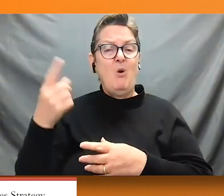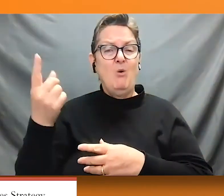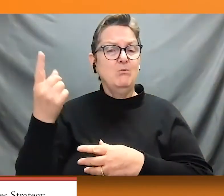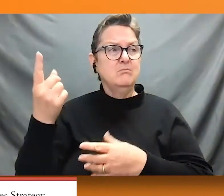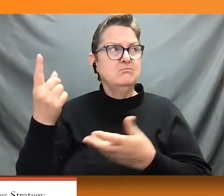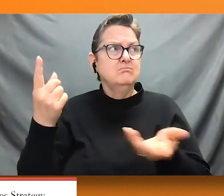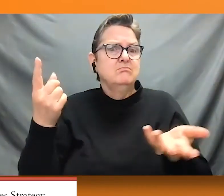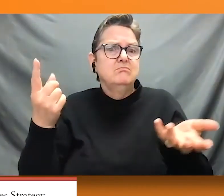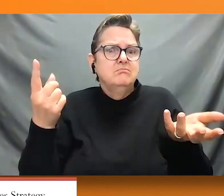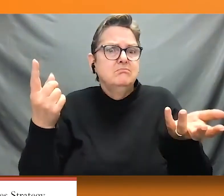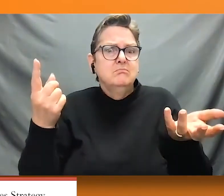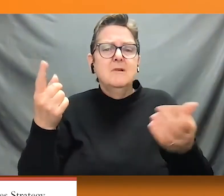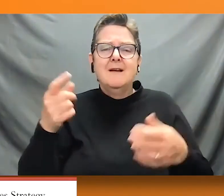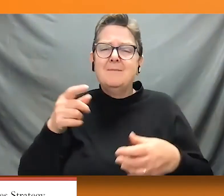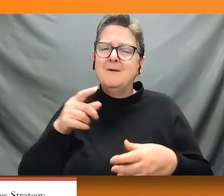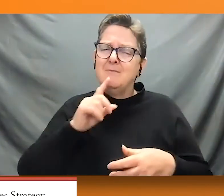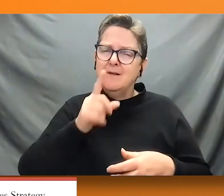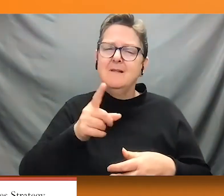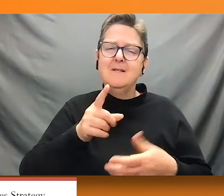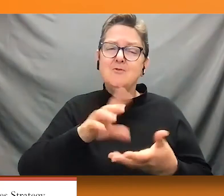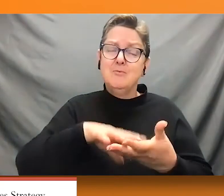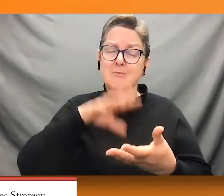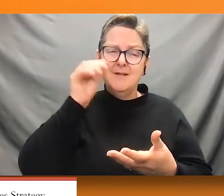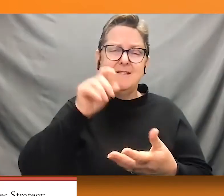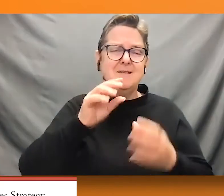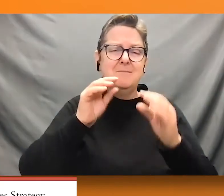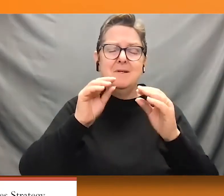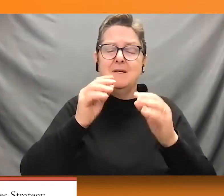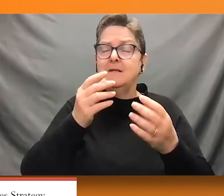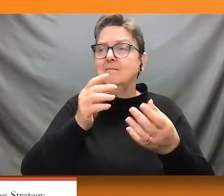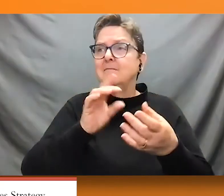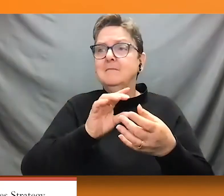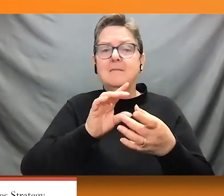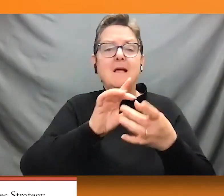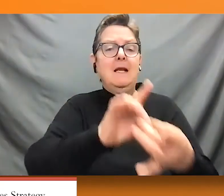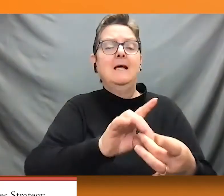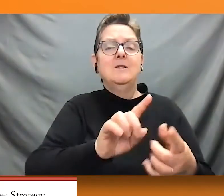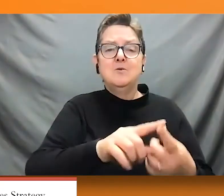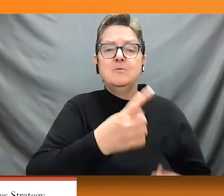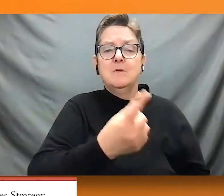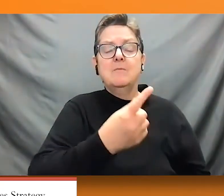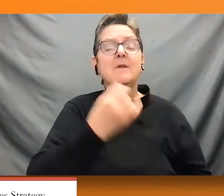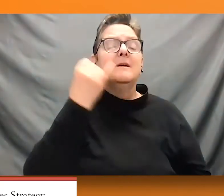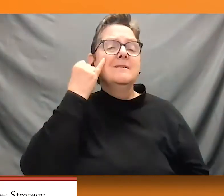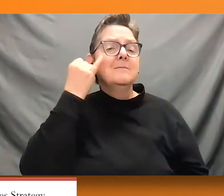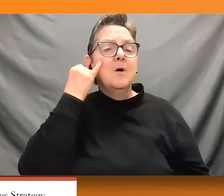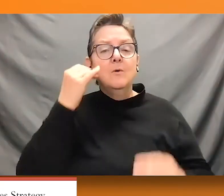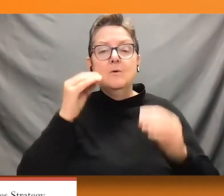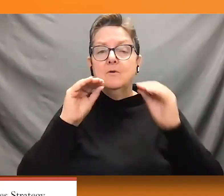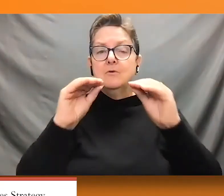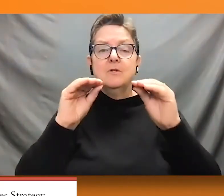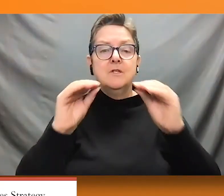So, if you were teaching the concept of, I don't know, free body diagrams. I don't know. I'm just pulling something